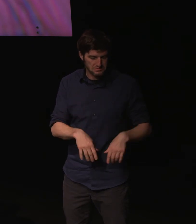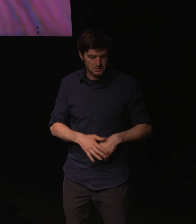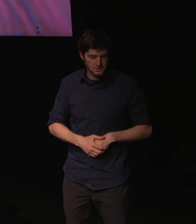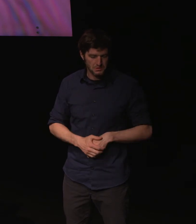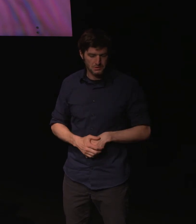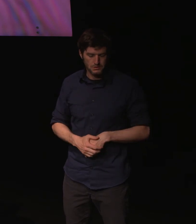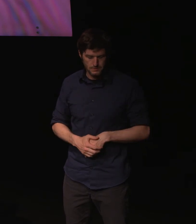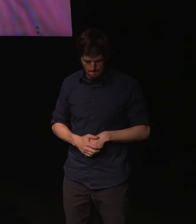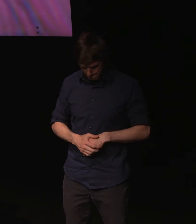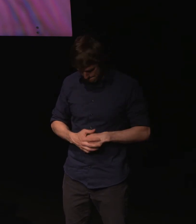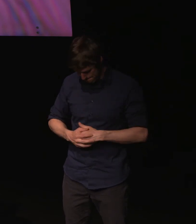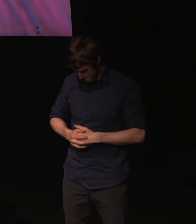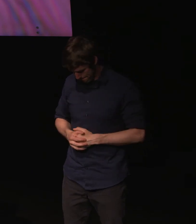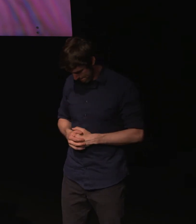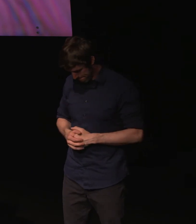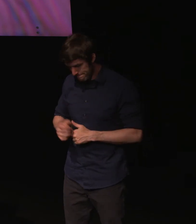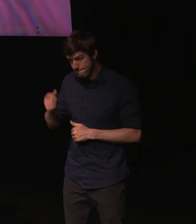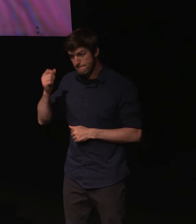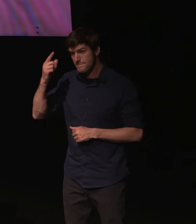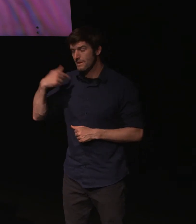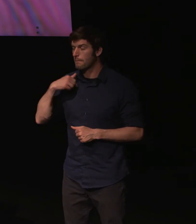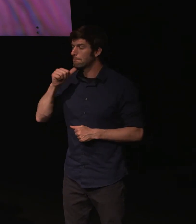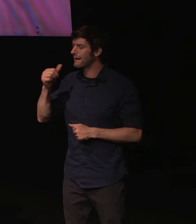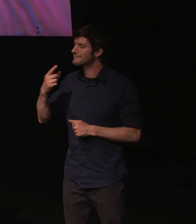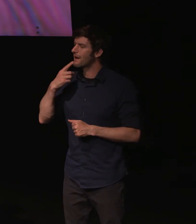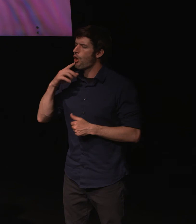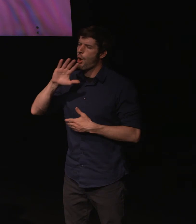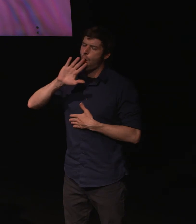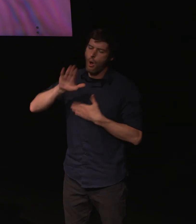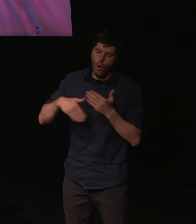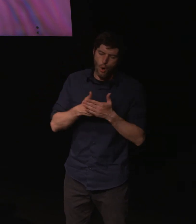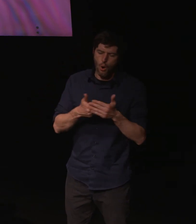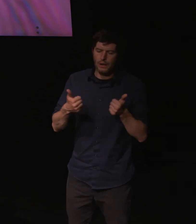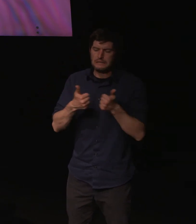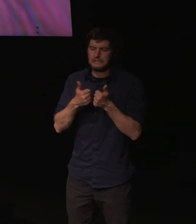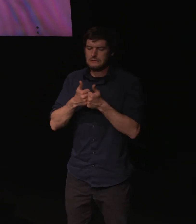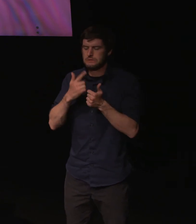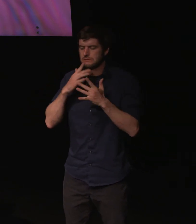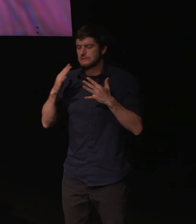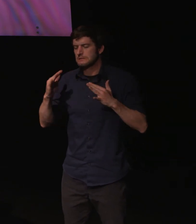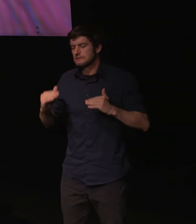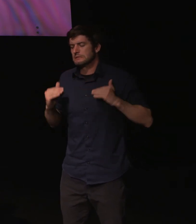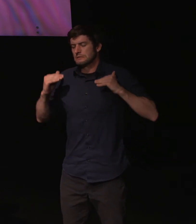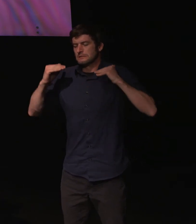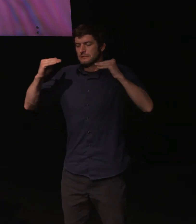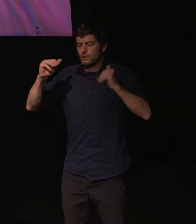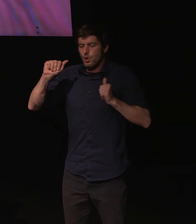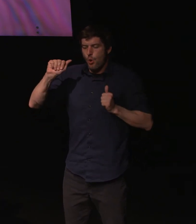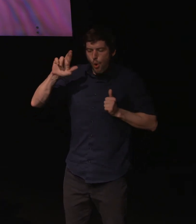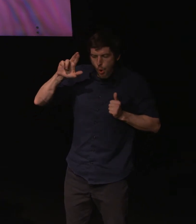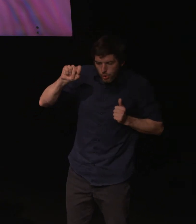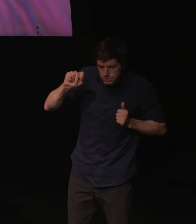...all games are high art, and all games are of massive importance to culture and will live on eternally.